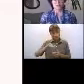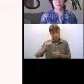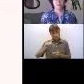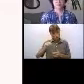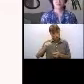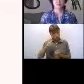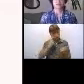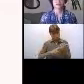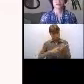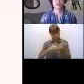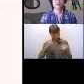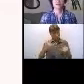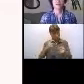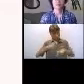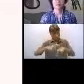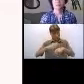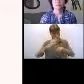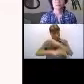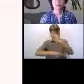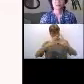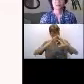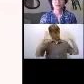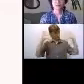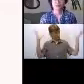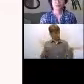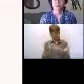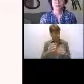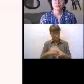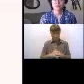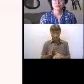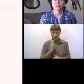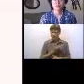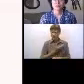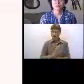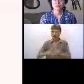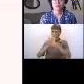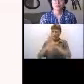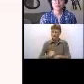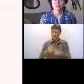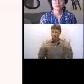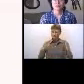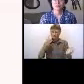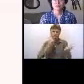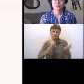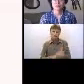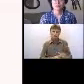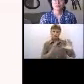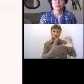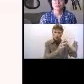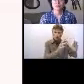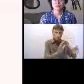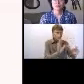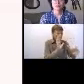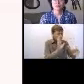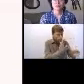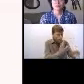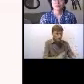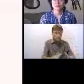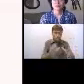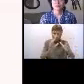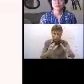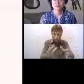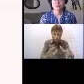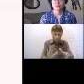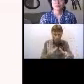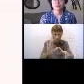these in this framework. And so we actually have to. And it's not always, it's been put